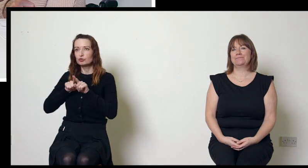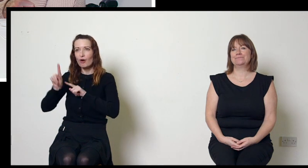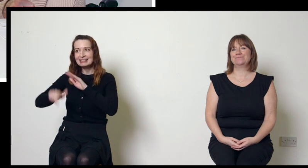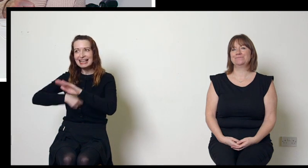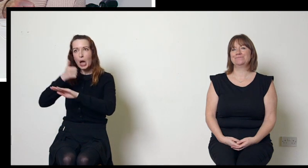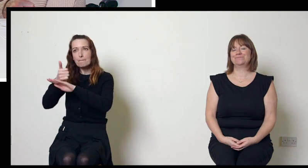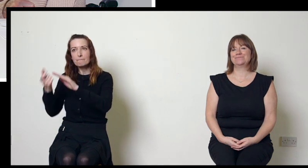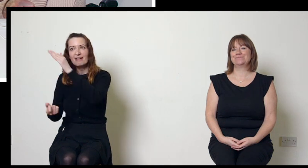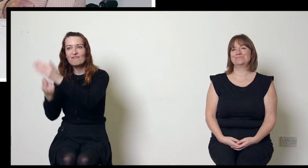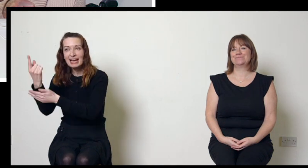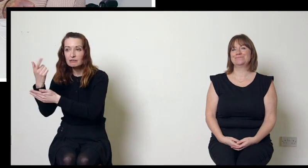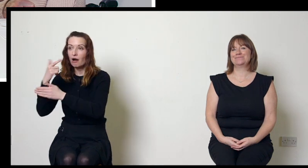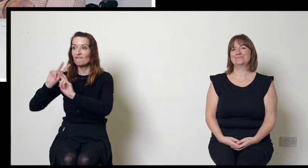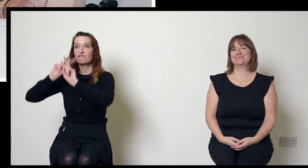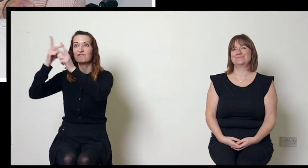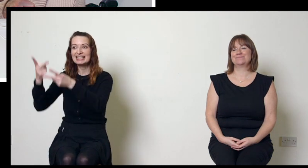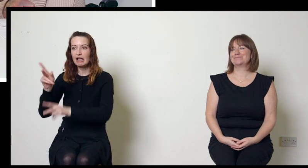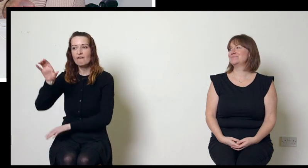an event and I'm going into a venue or going,